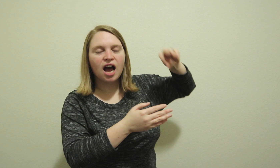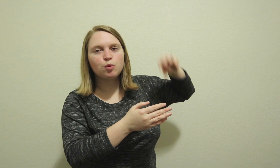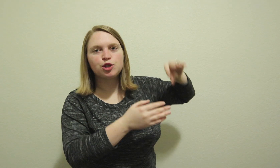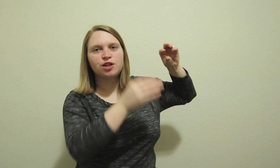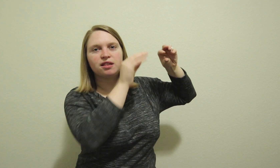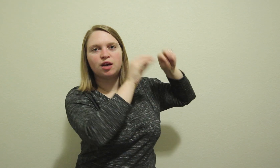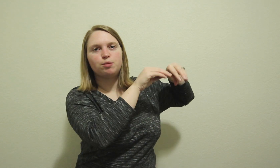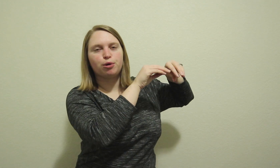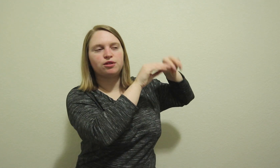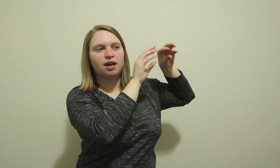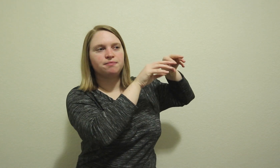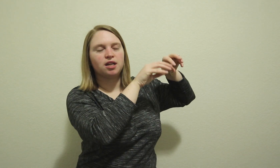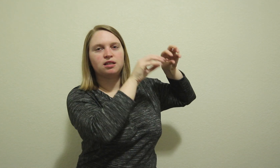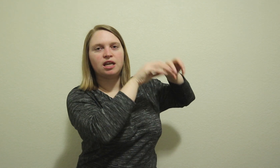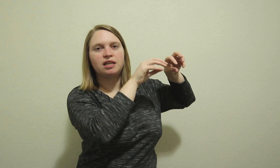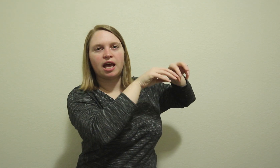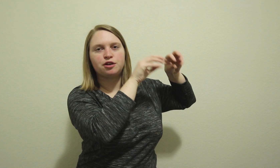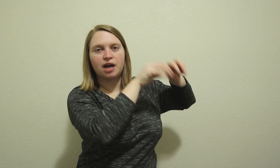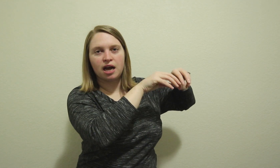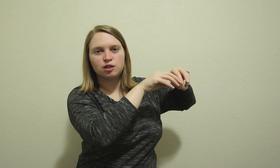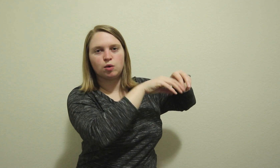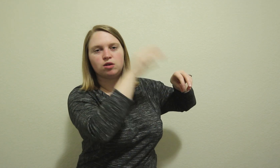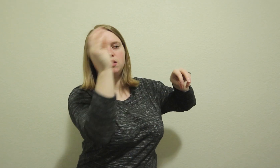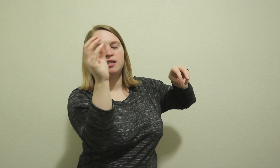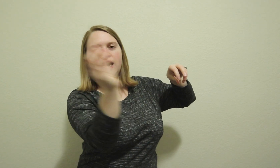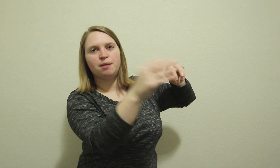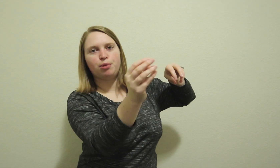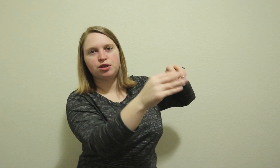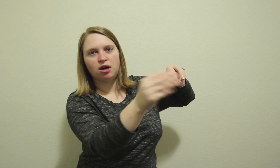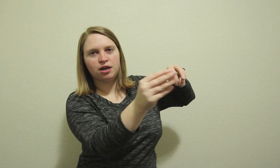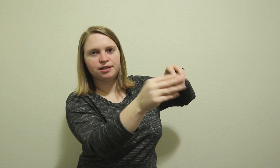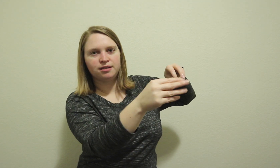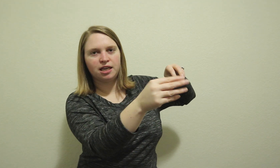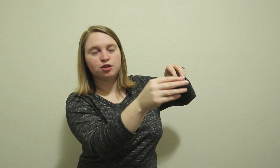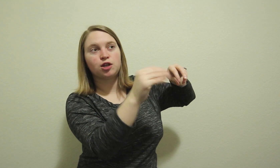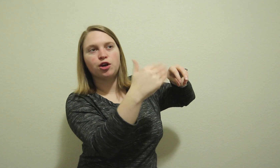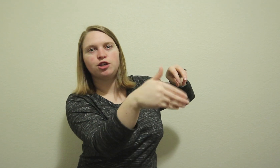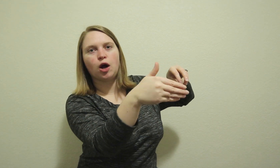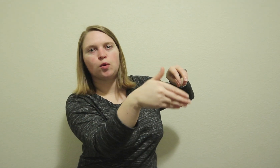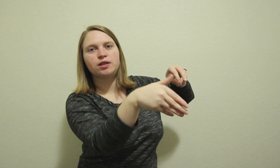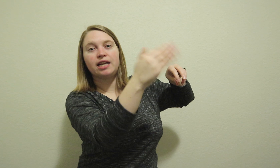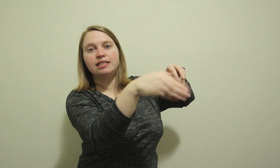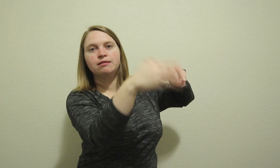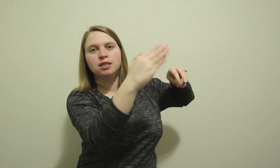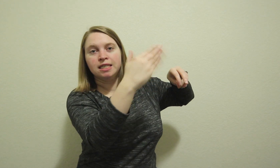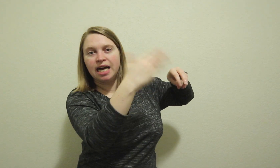I wish that they would put that indicator as well and put it on here so you know that it